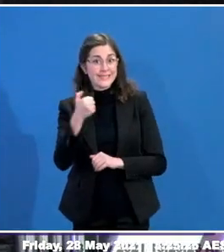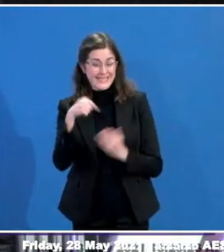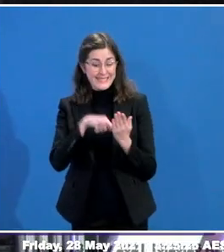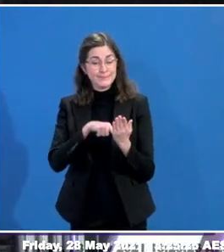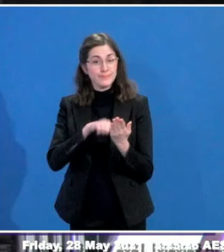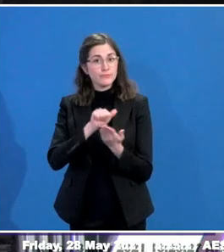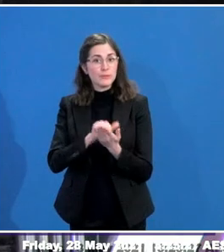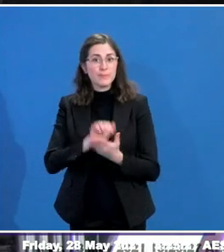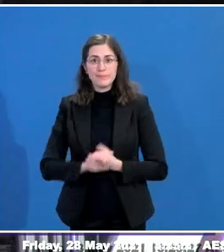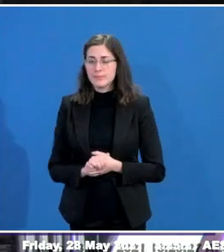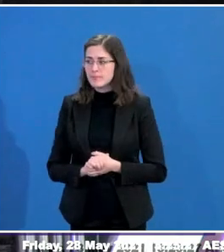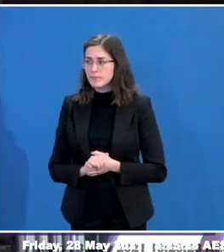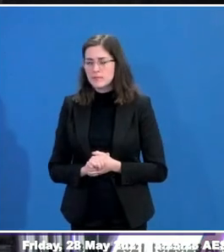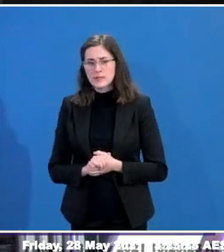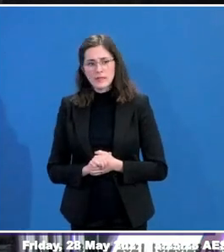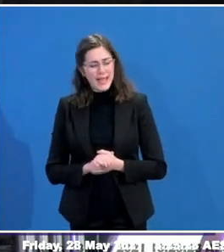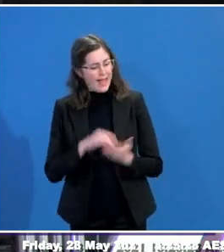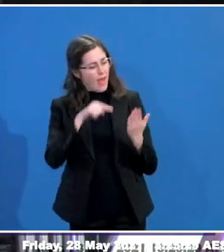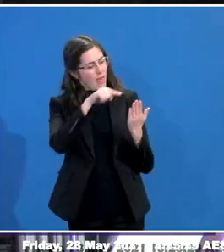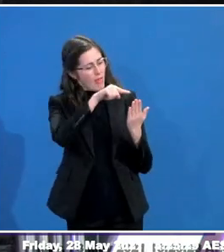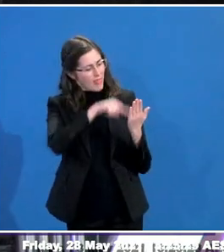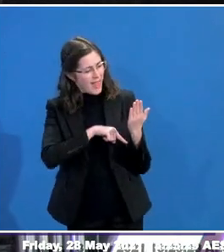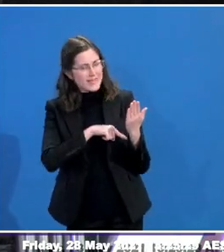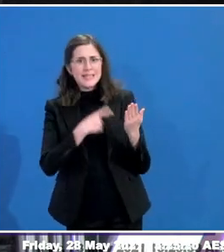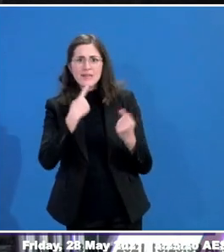And the purpose of some of the commentary around the toolkit